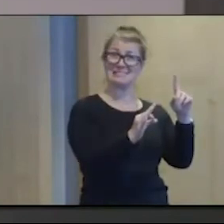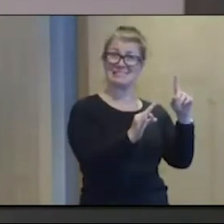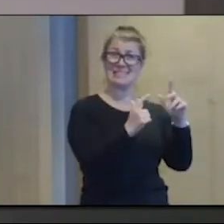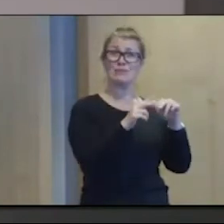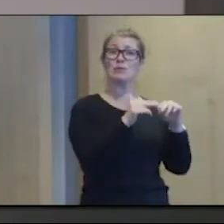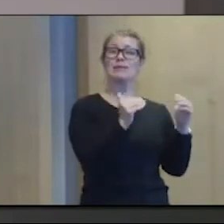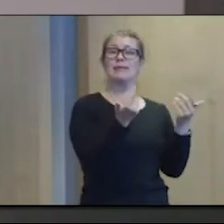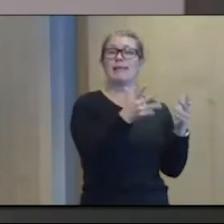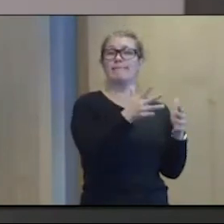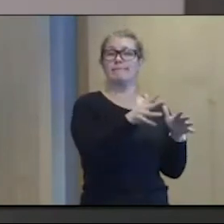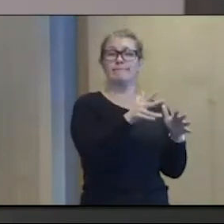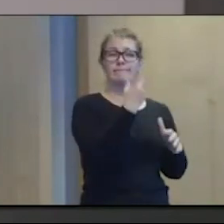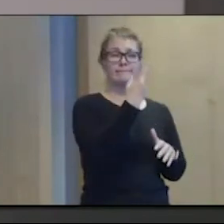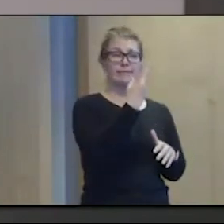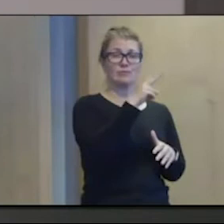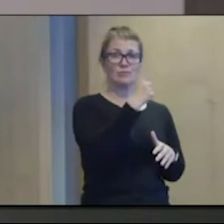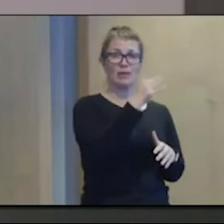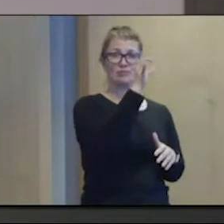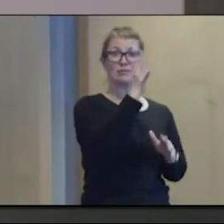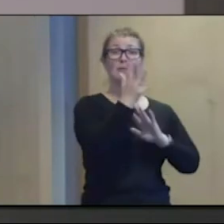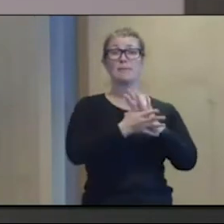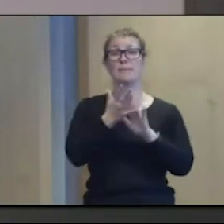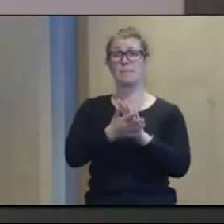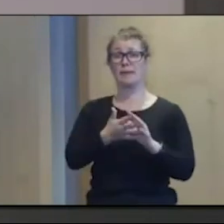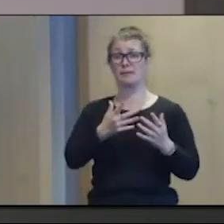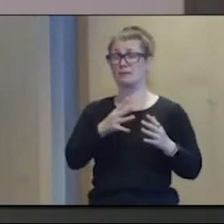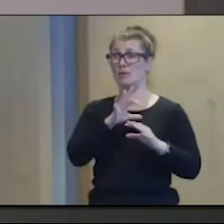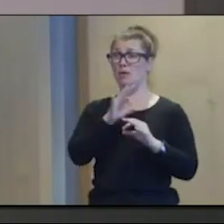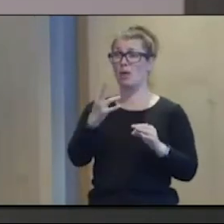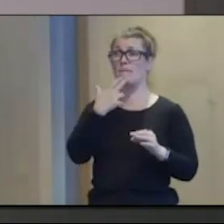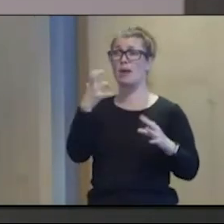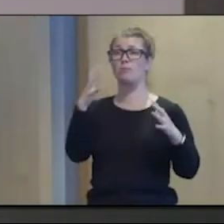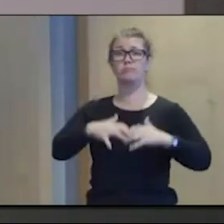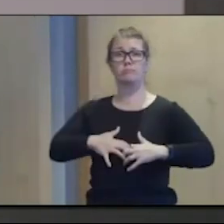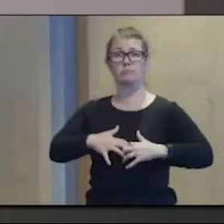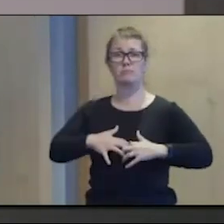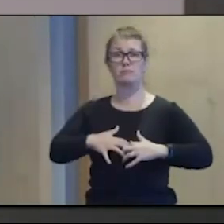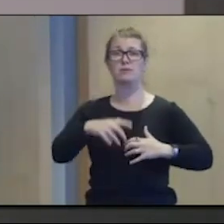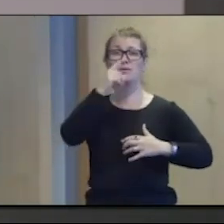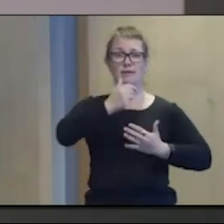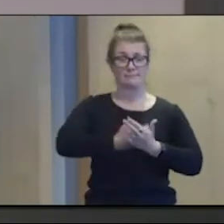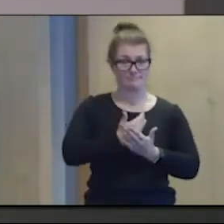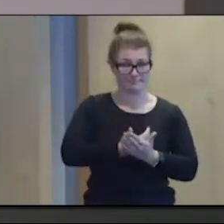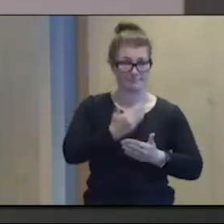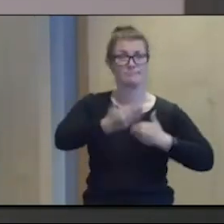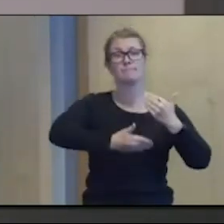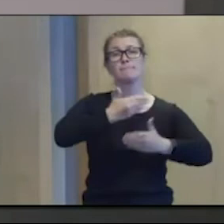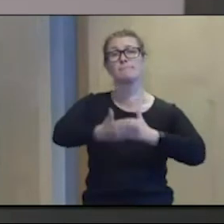between us having a power outage and load shedding and us keeping the electricity flowing, and indeed